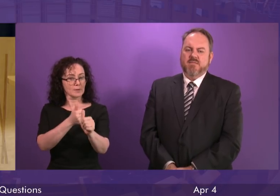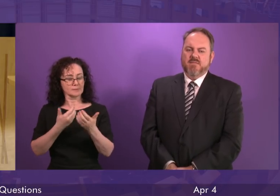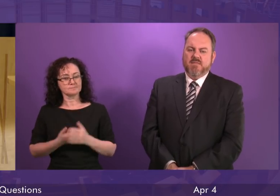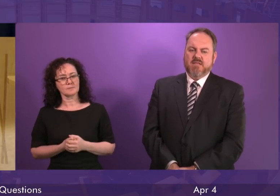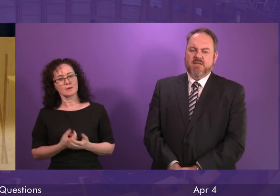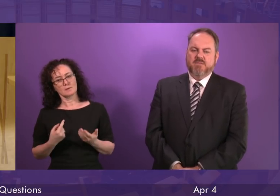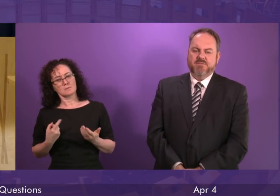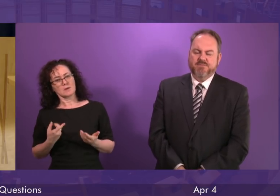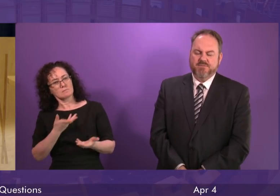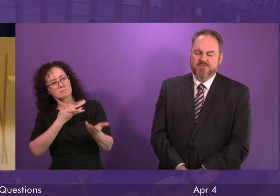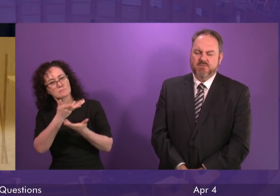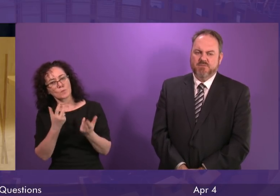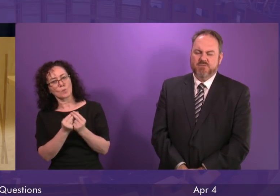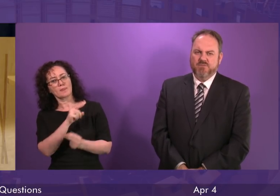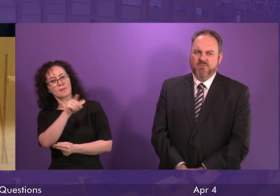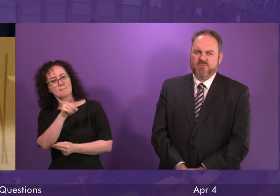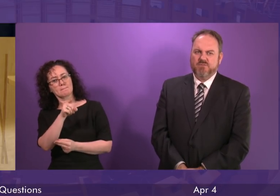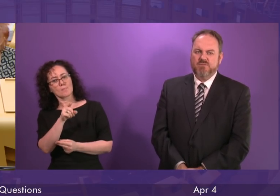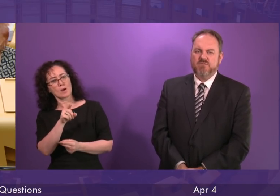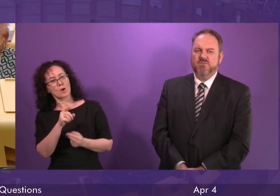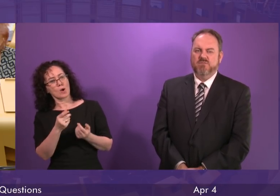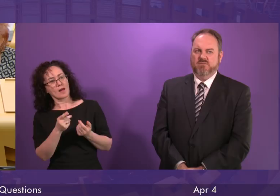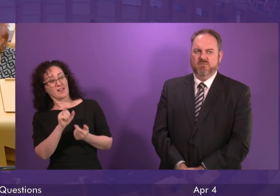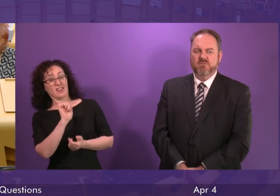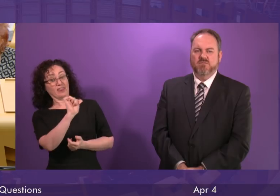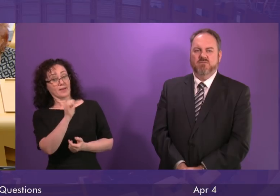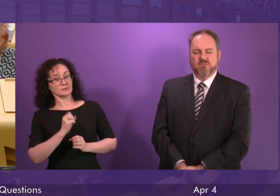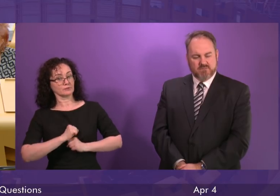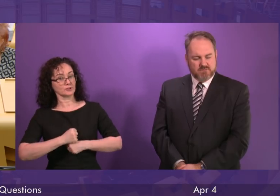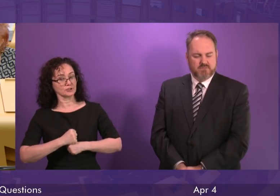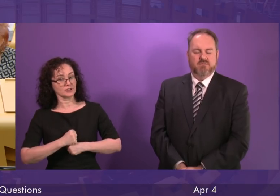last week. We had the opportunity to discuss its understandable frustrations, which we